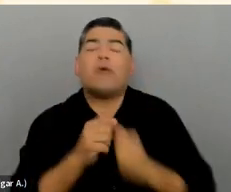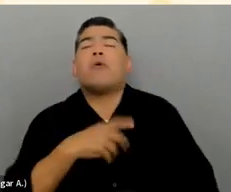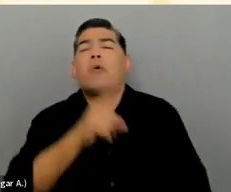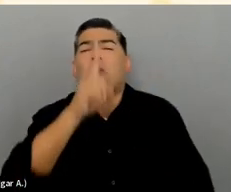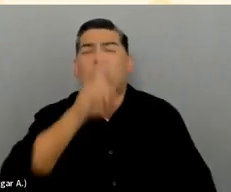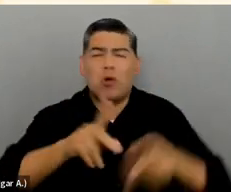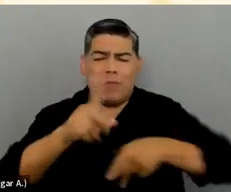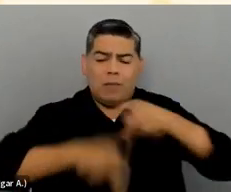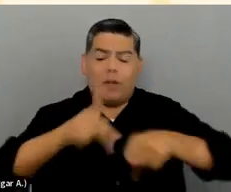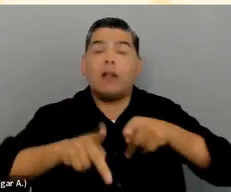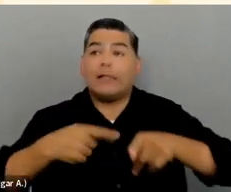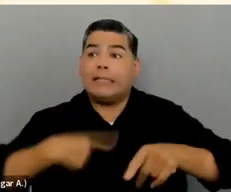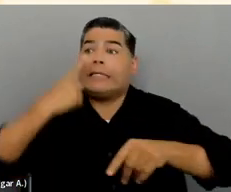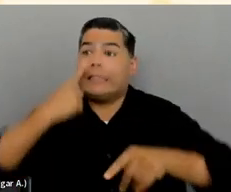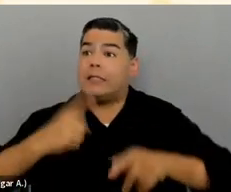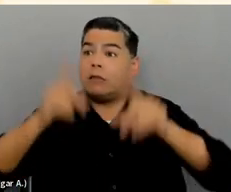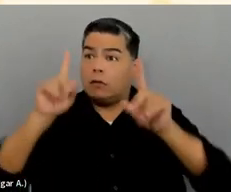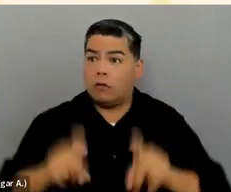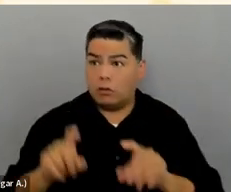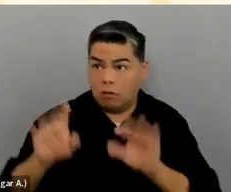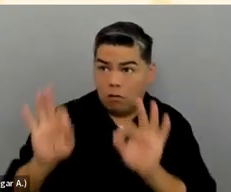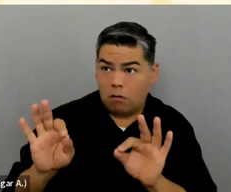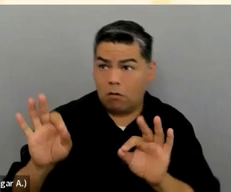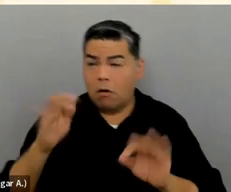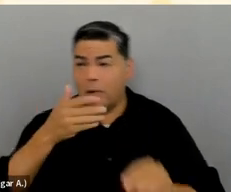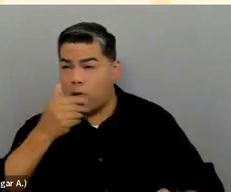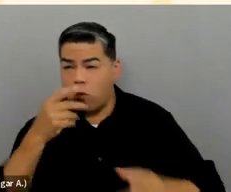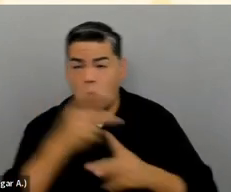to see if those options are making it better for them or worse. Exactly. Yes.